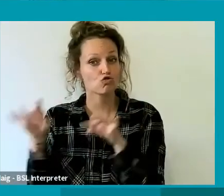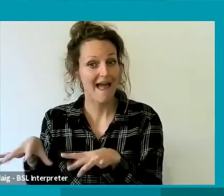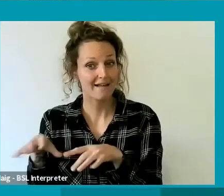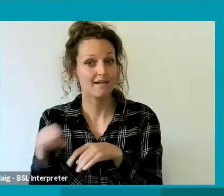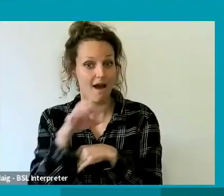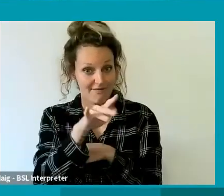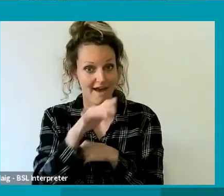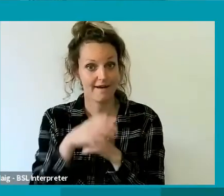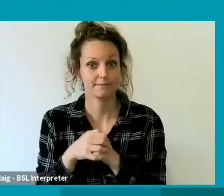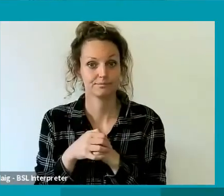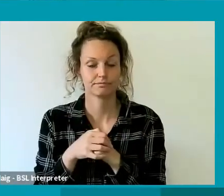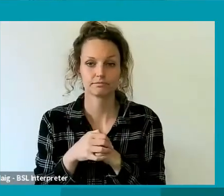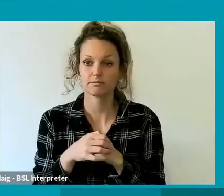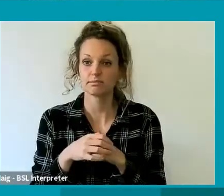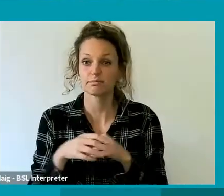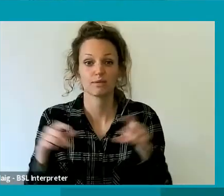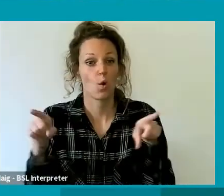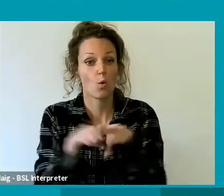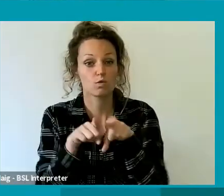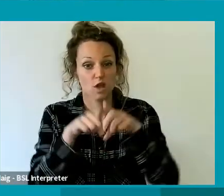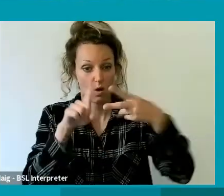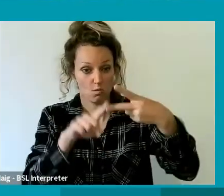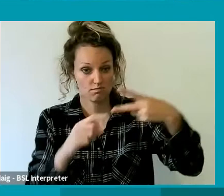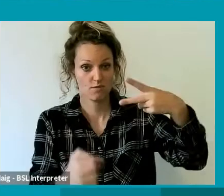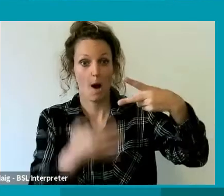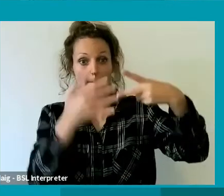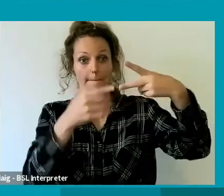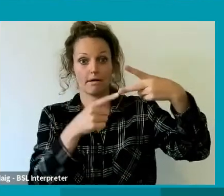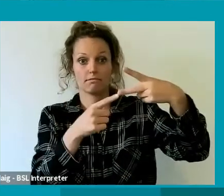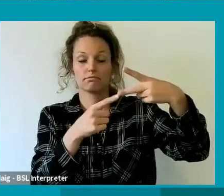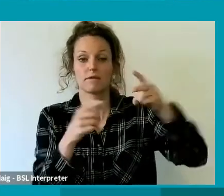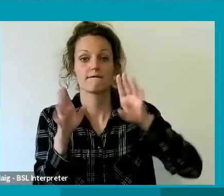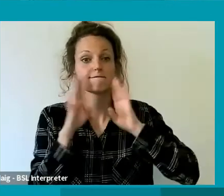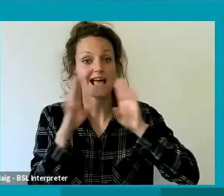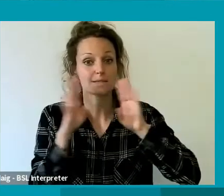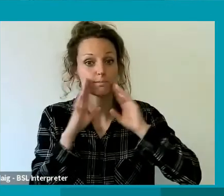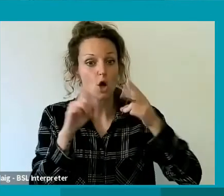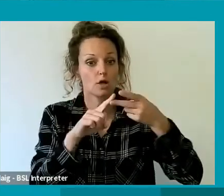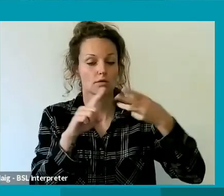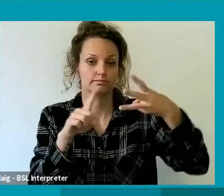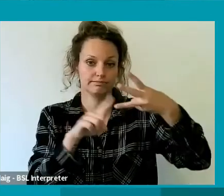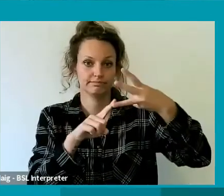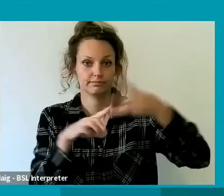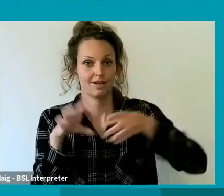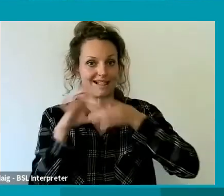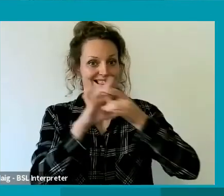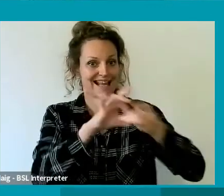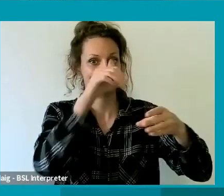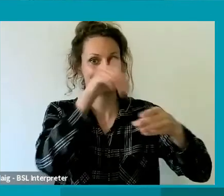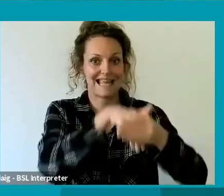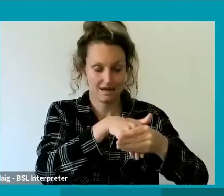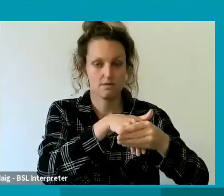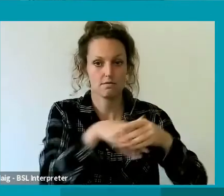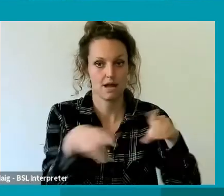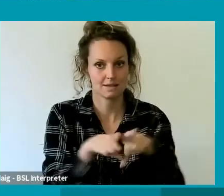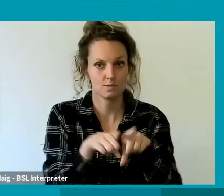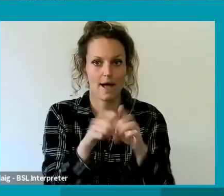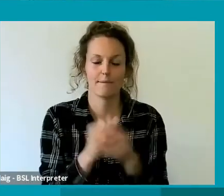LinkedIn that that that comes up. You know, I think your point here is you have to be very mindful about your digital footprint.